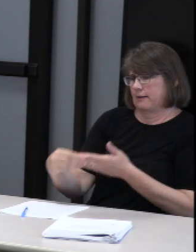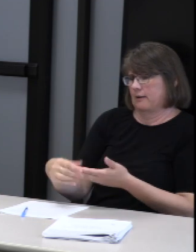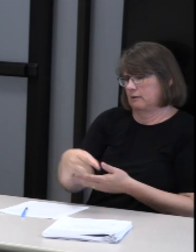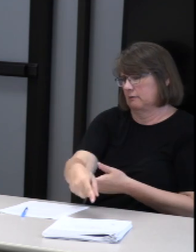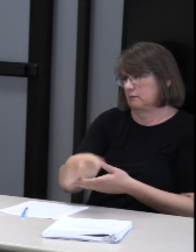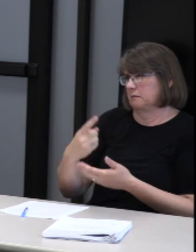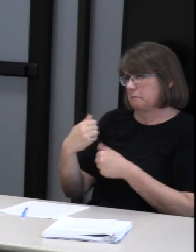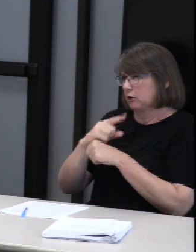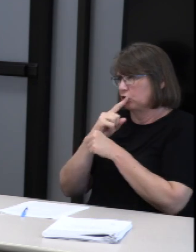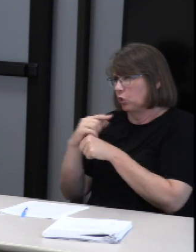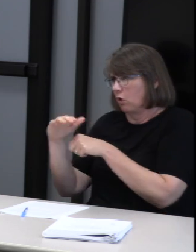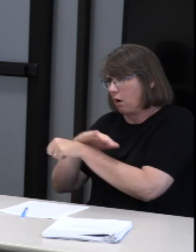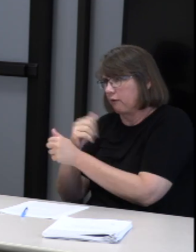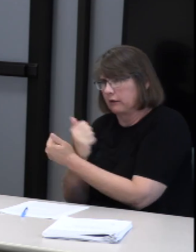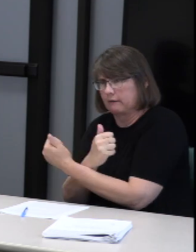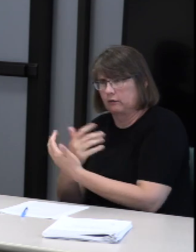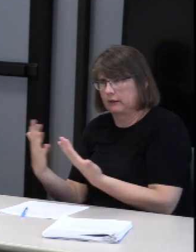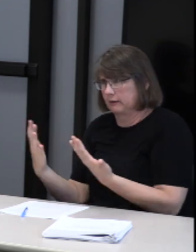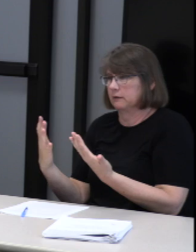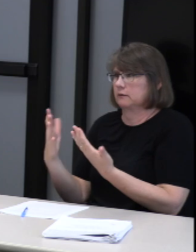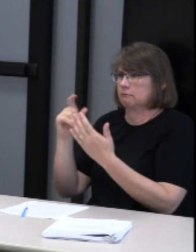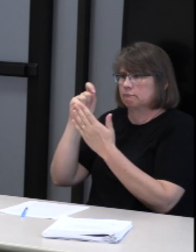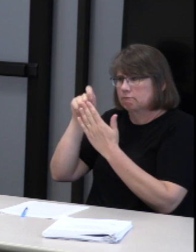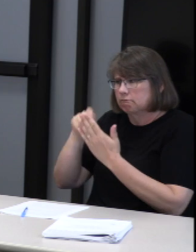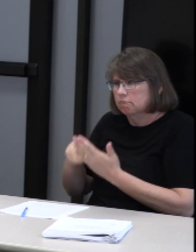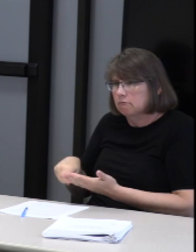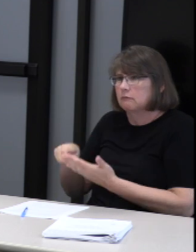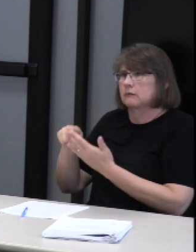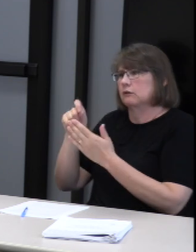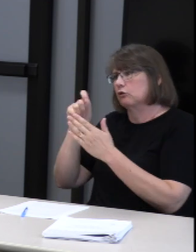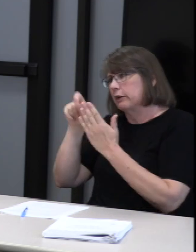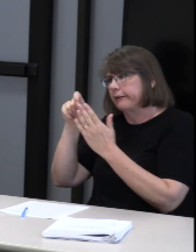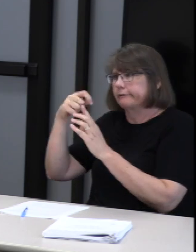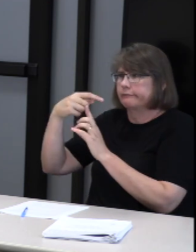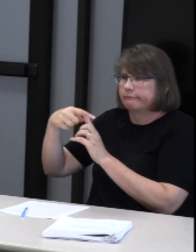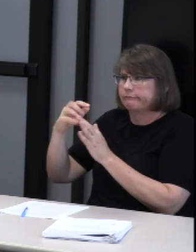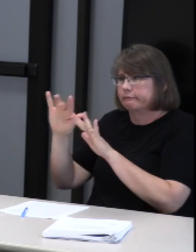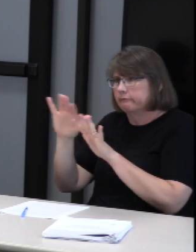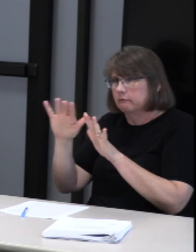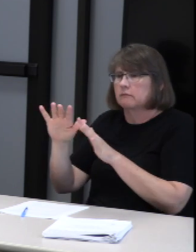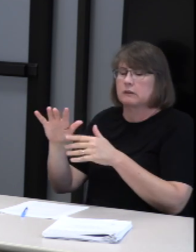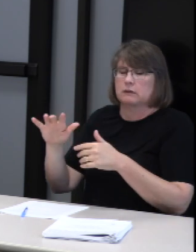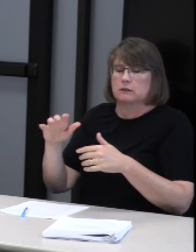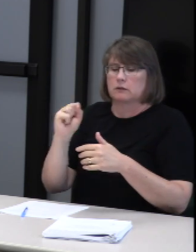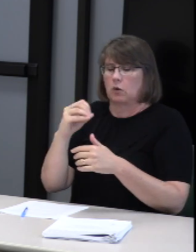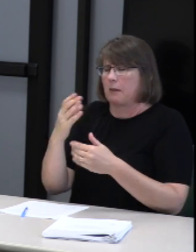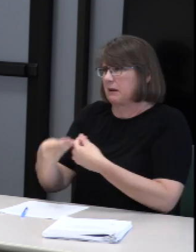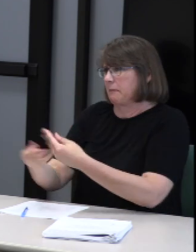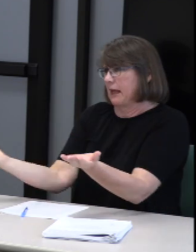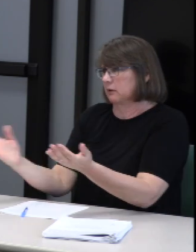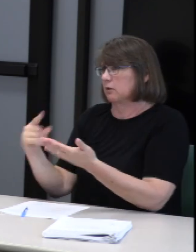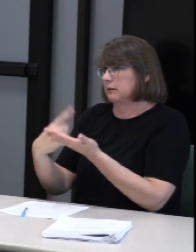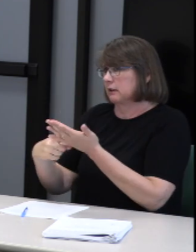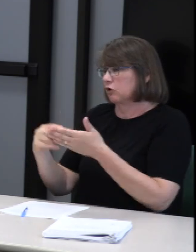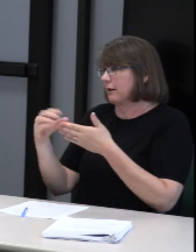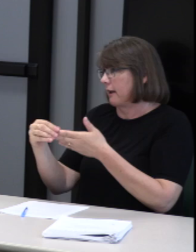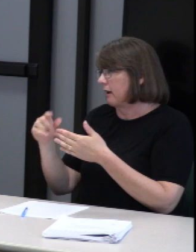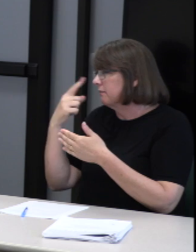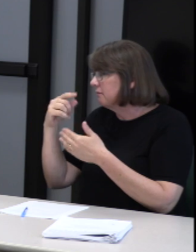Ann: I do think it would be good to look at our Discussion Guide and make sure that we've covered everything. There's some prompts. There's some checklists here. So, I'm going to pass those out